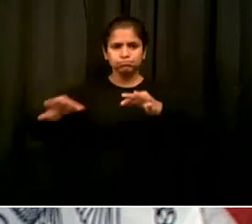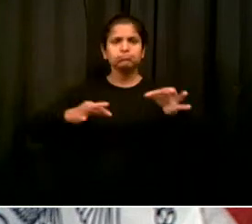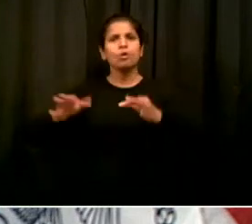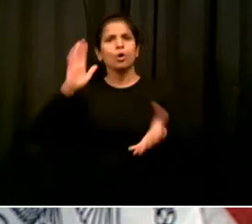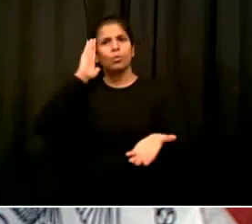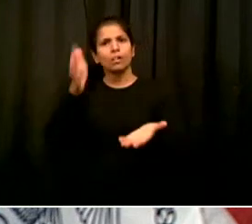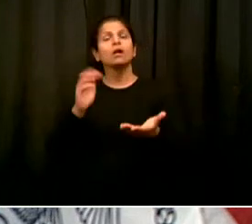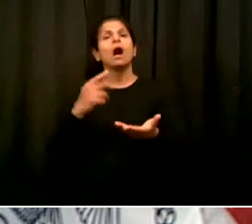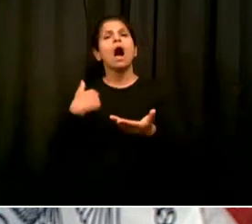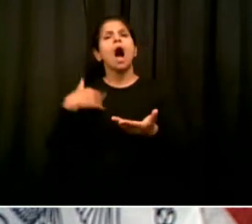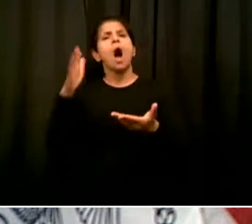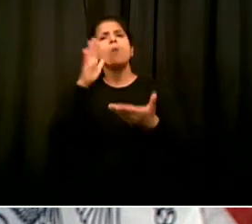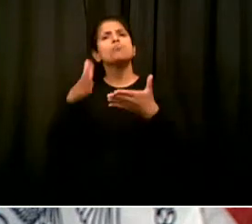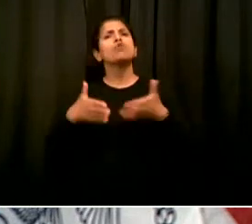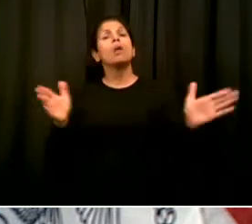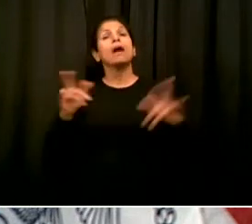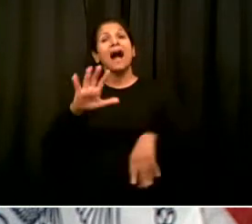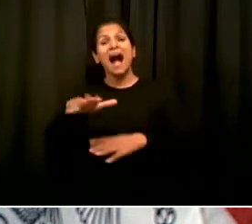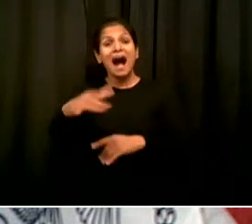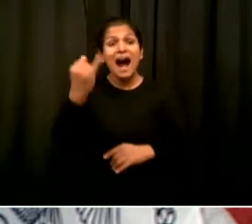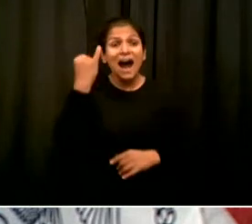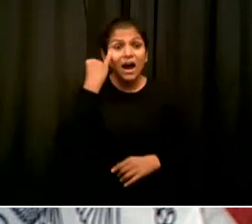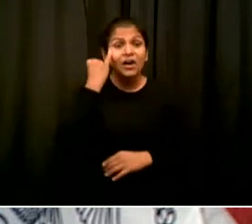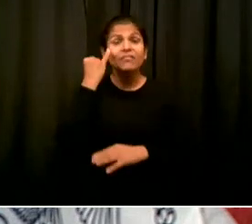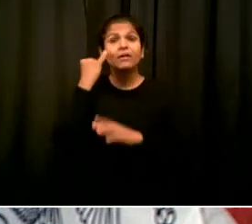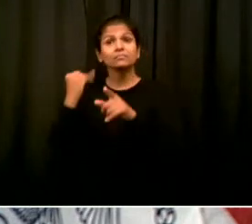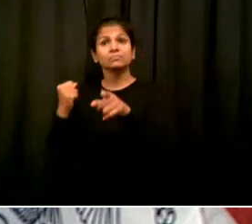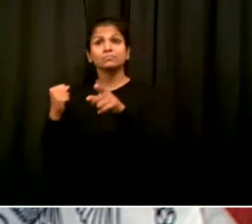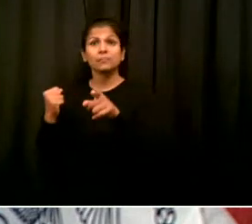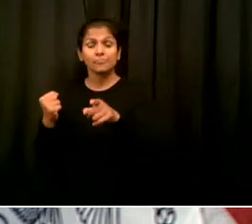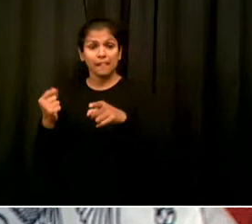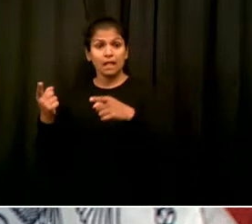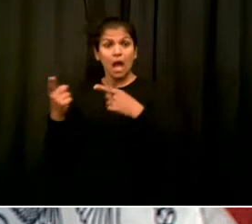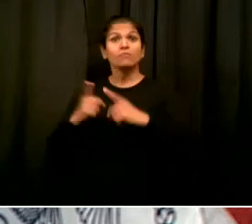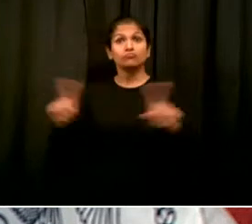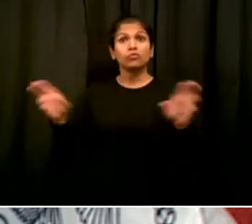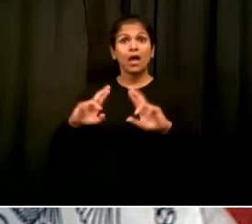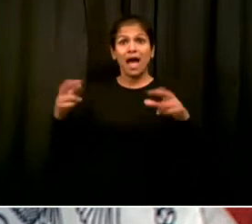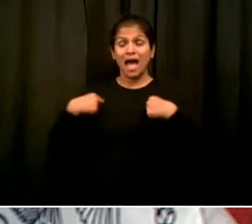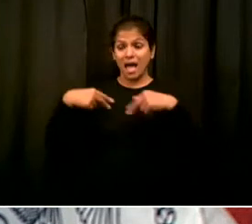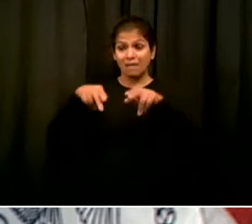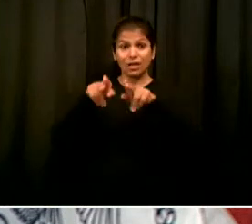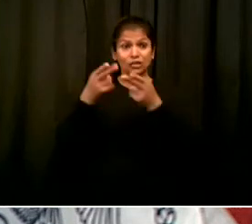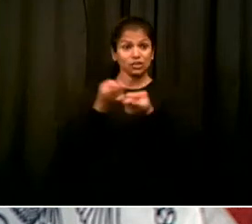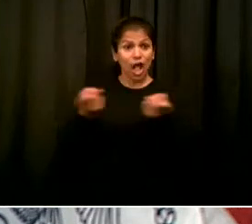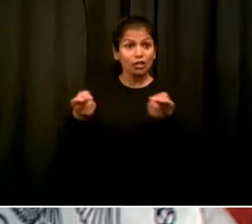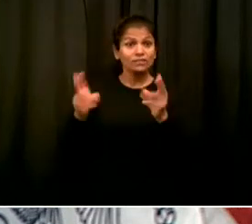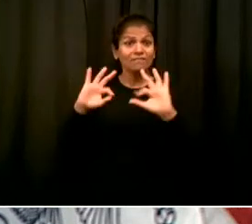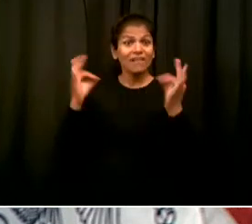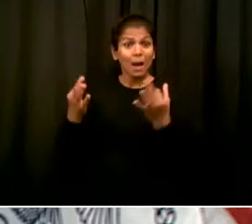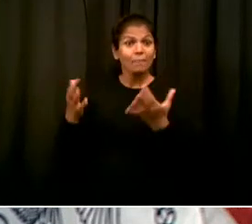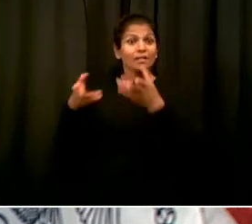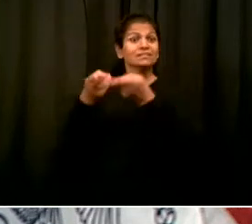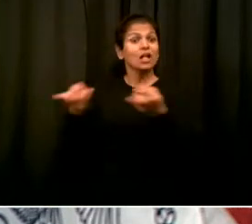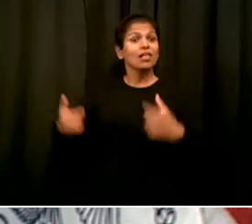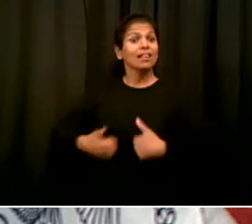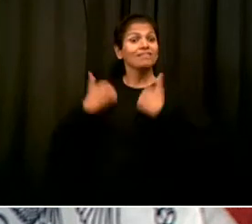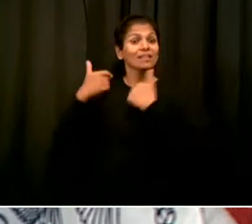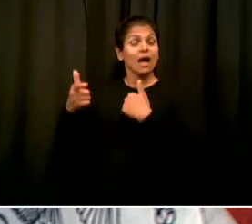HAVE SHELTERS THAT ARE E ADULTS ONLY, THAT DOESN'T COUNT. SHELTERS WHERE THERE ARE KIDS, GET WI-FI IN